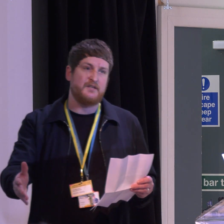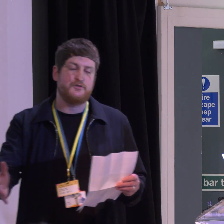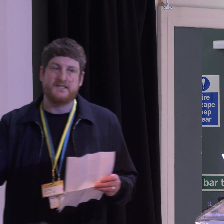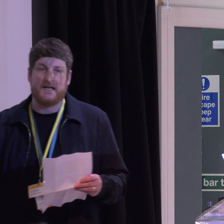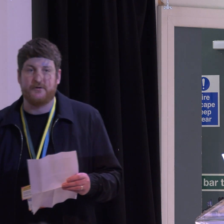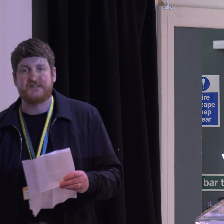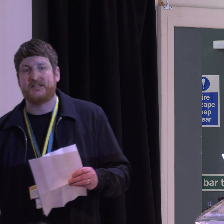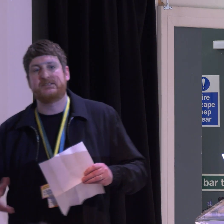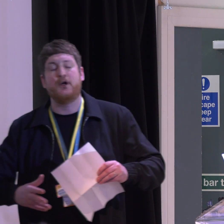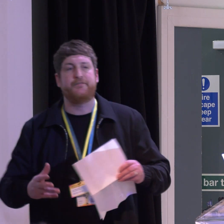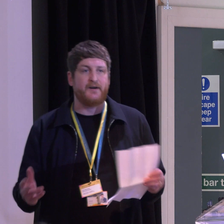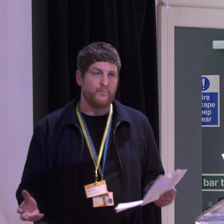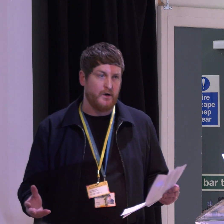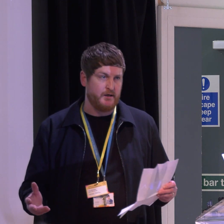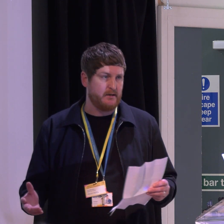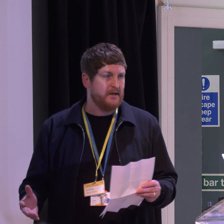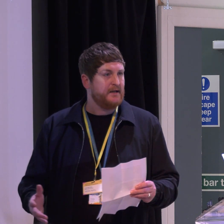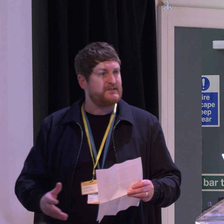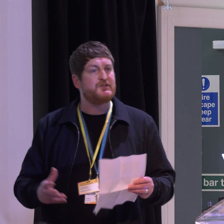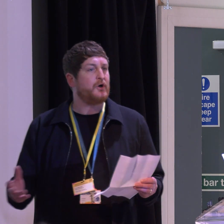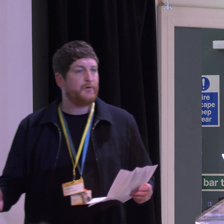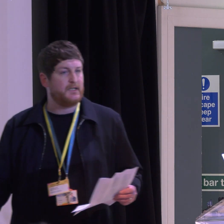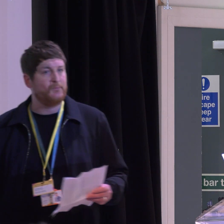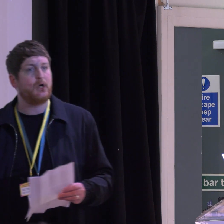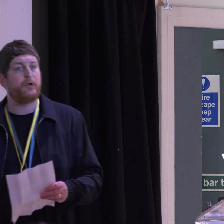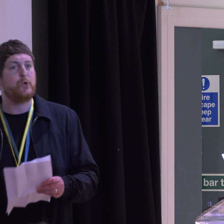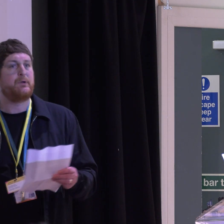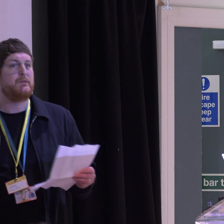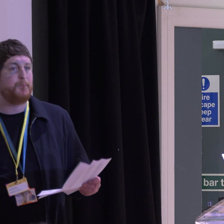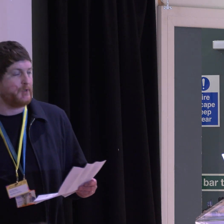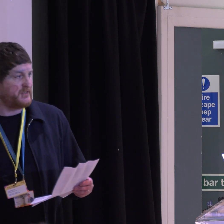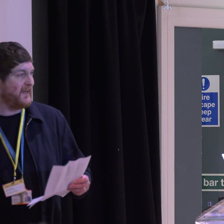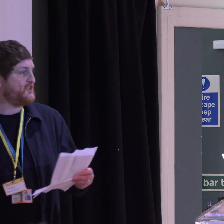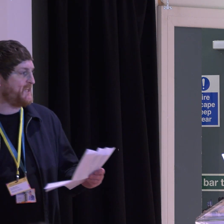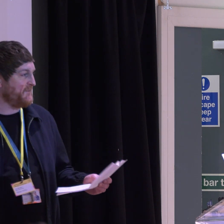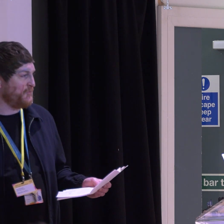SENsory Atelier, this is not framework, this is not curriculum. You can't open the book to page 10 of the